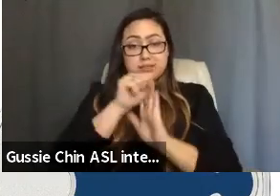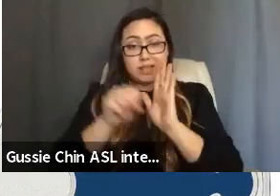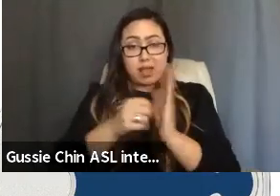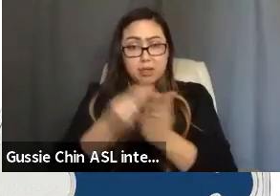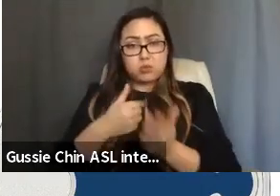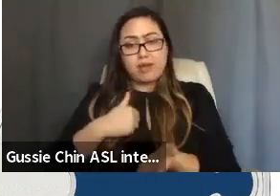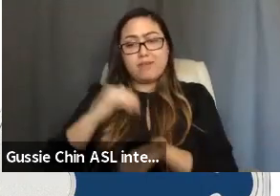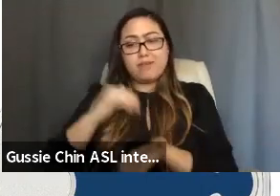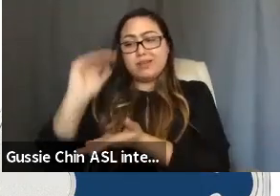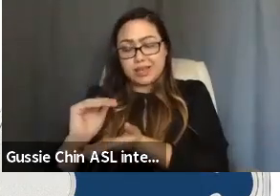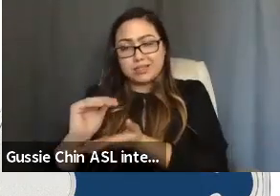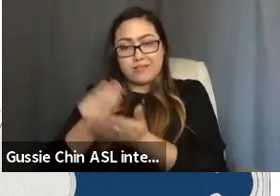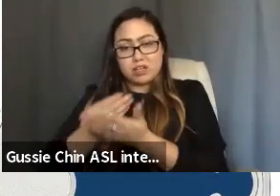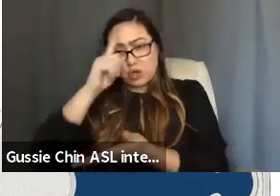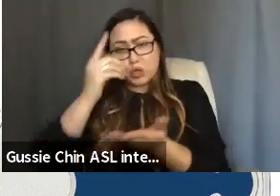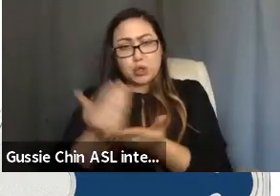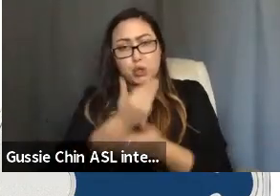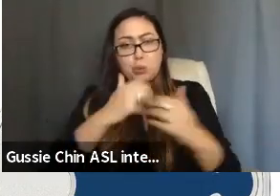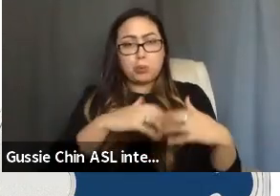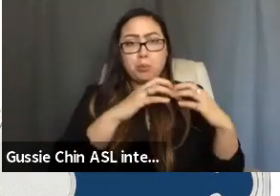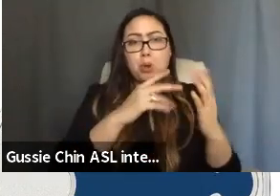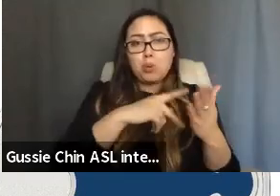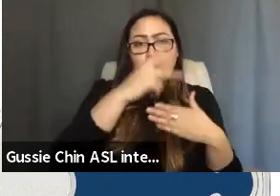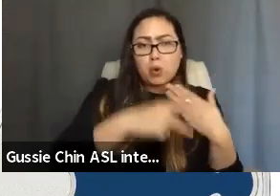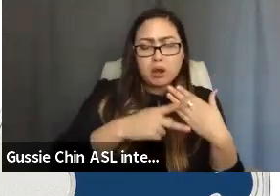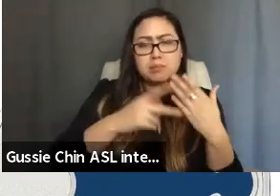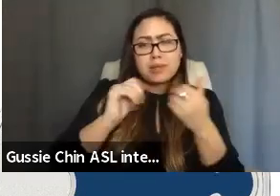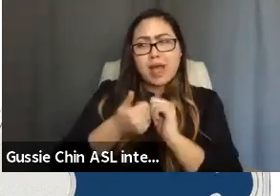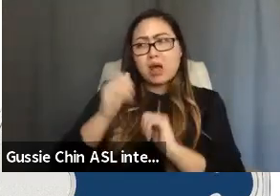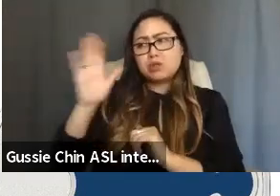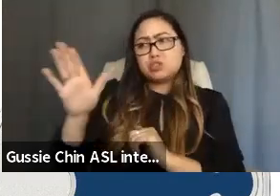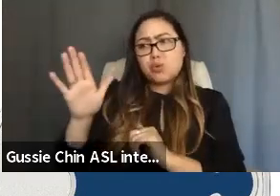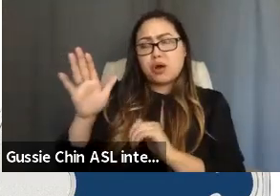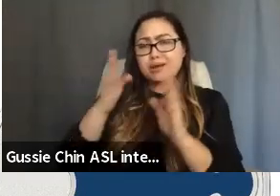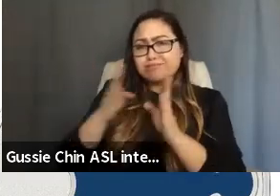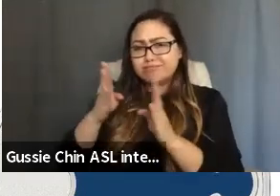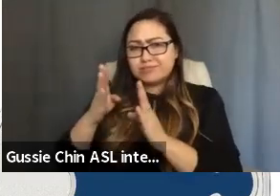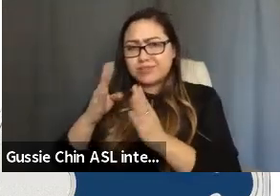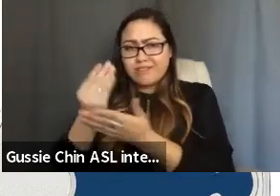new programs. How are your AFN planner positions funded? Do you need to go back to your legislature